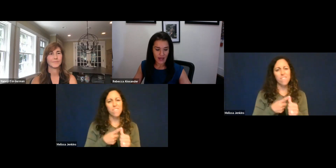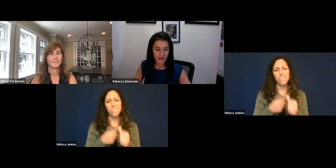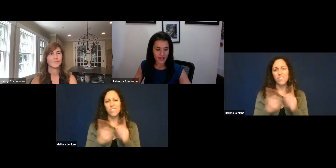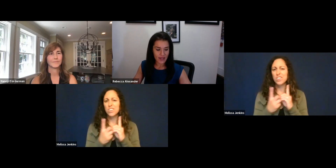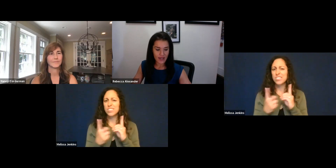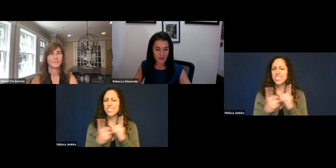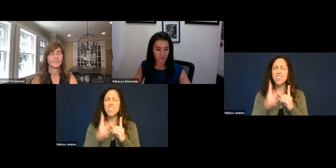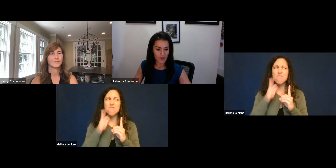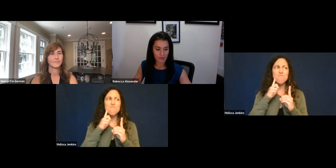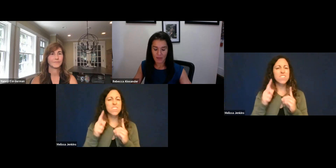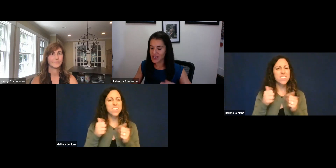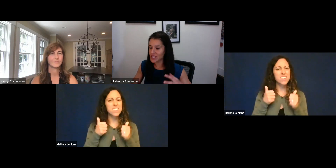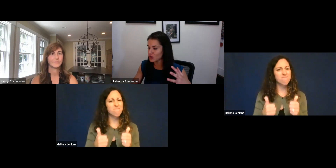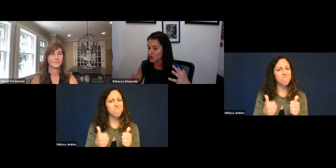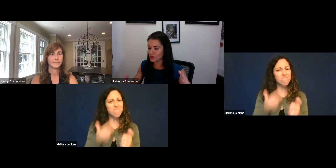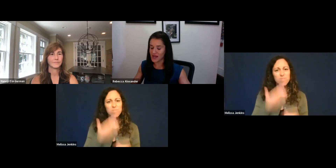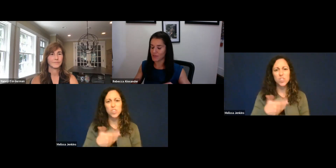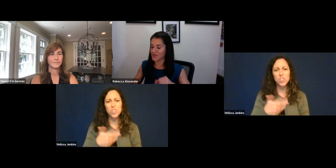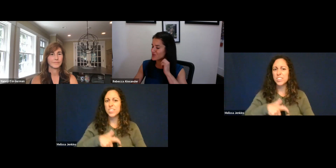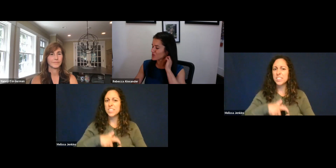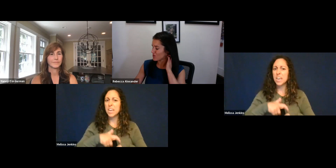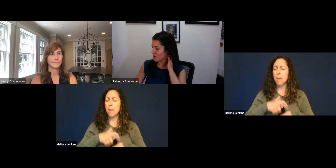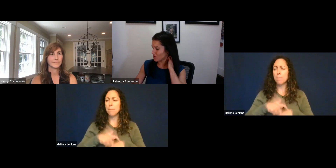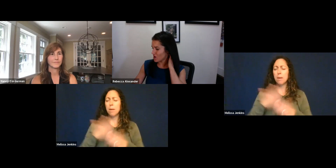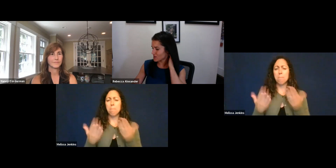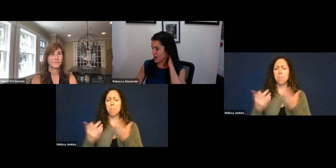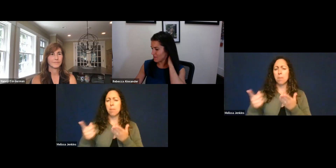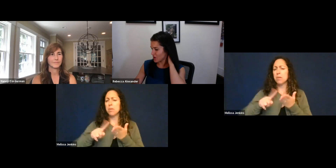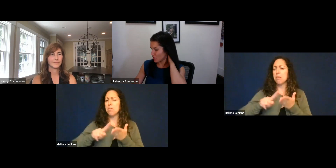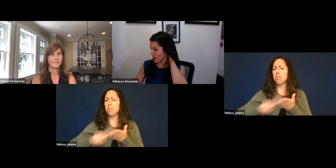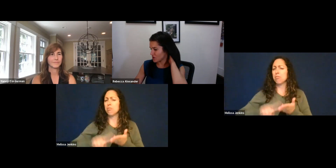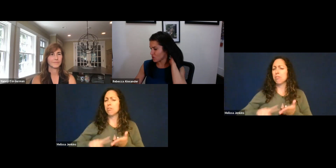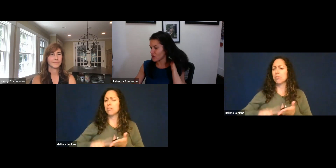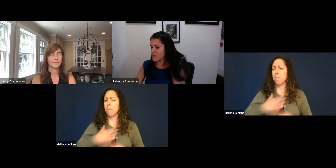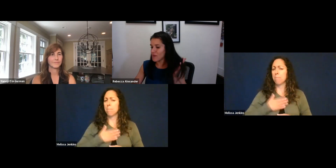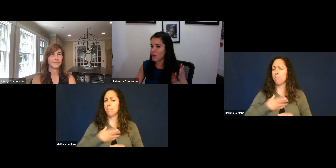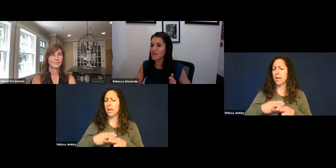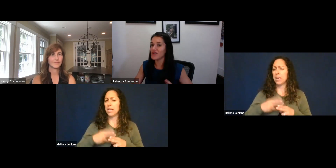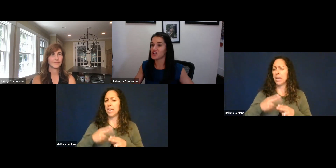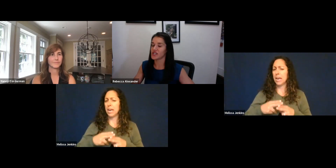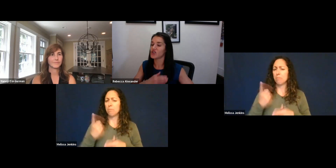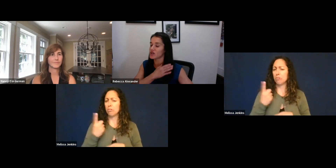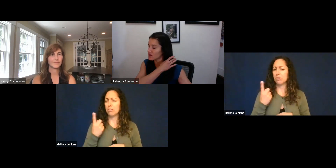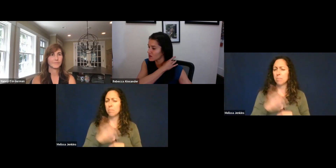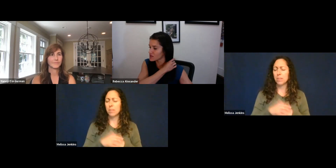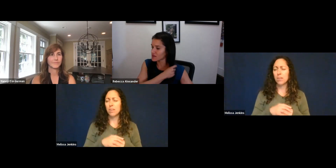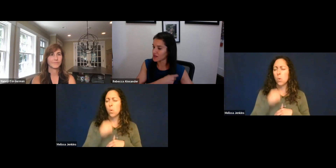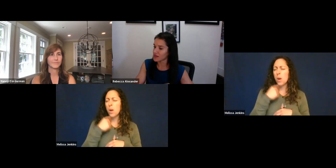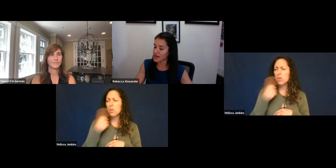I think he maybe he looked me up, and this was a long time ago, or I told him about my vision and hearing loss, I think.